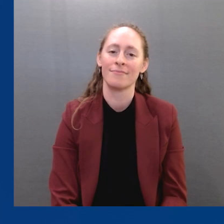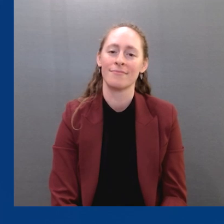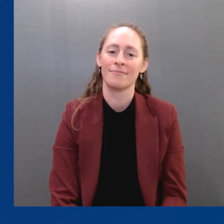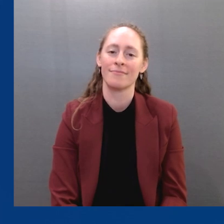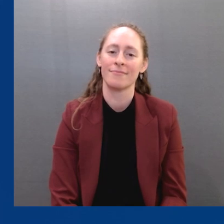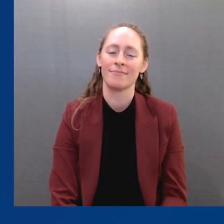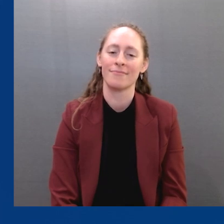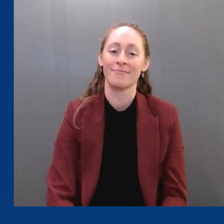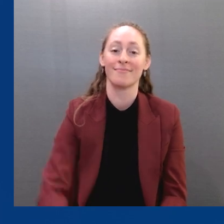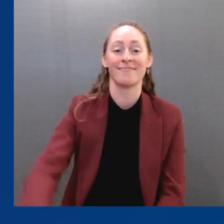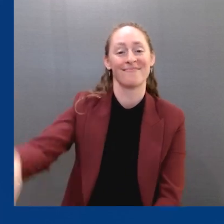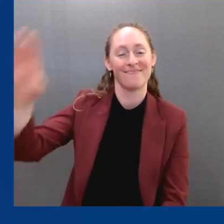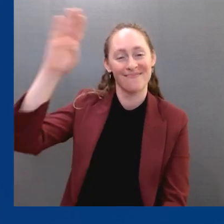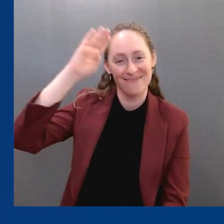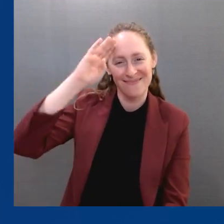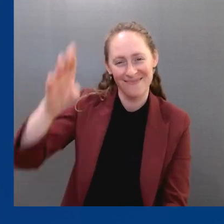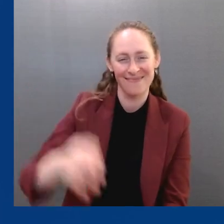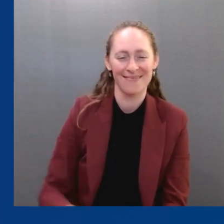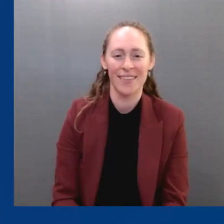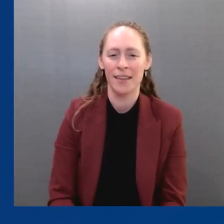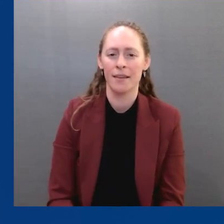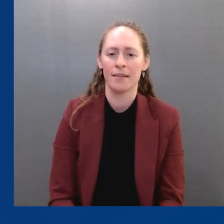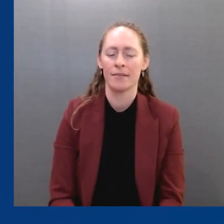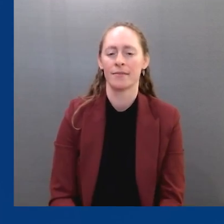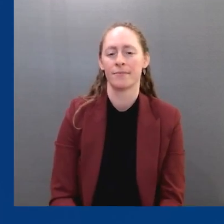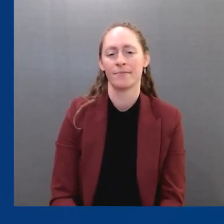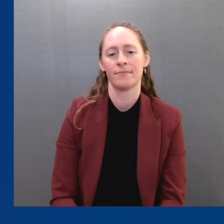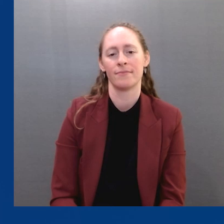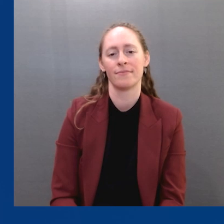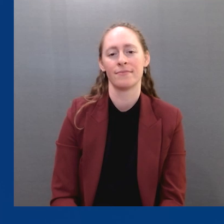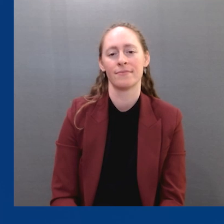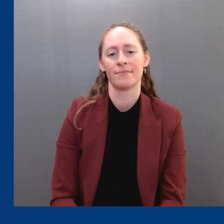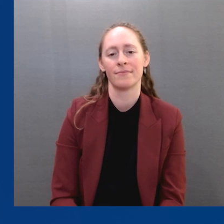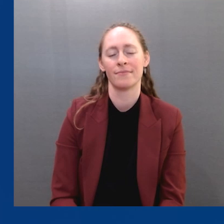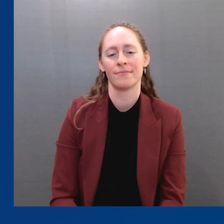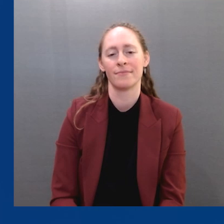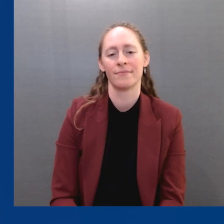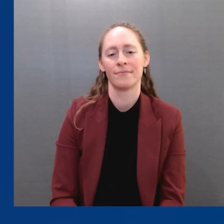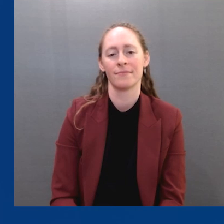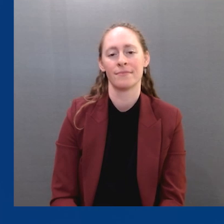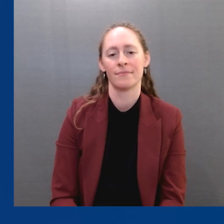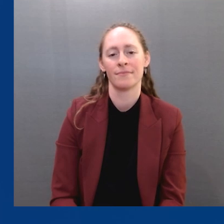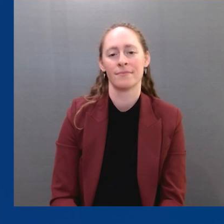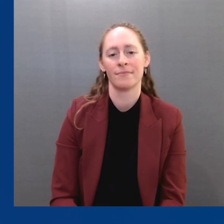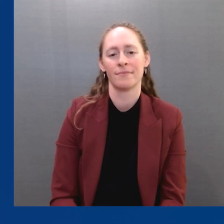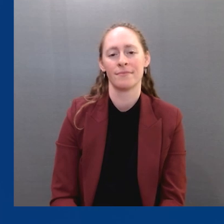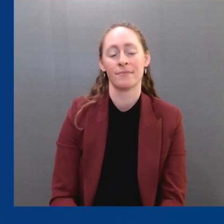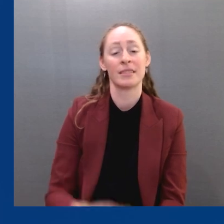The Press: Hi. Thanks for taking my question. I think one thing a lot of people are concerned about,